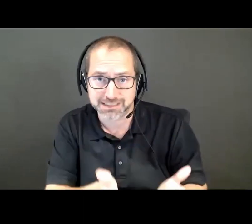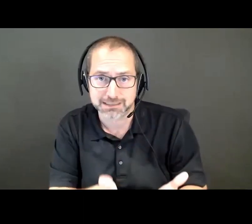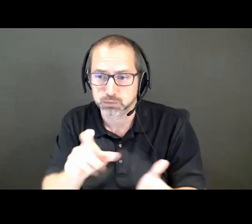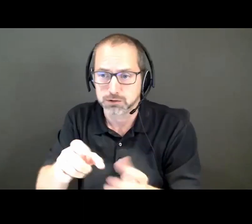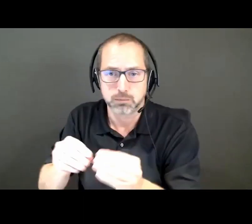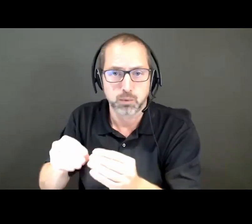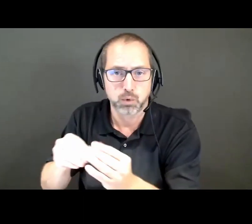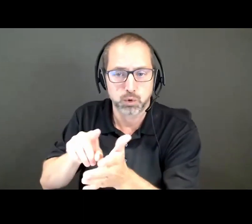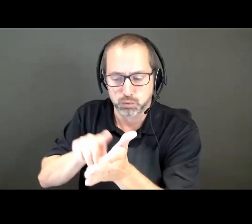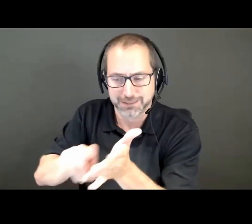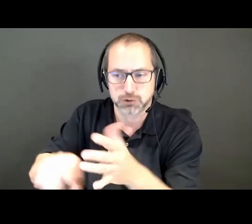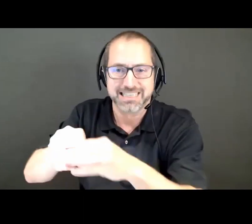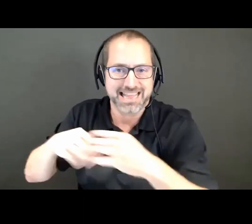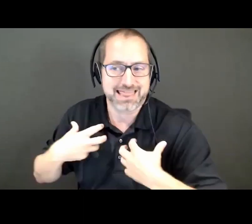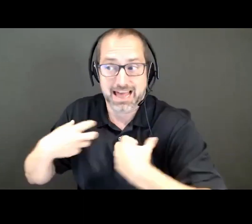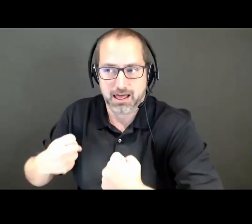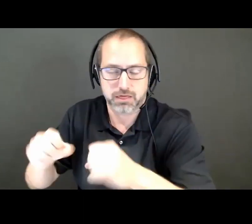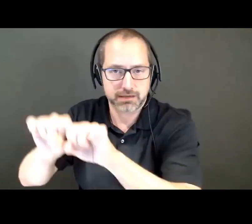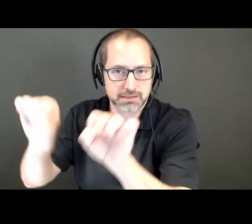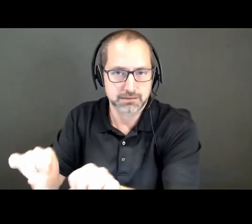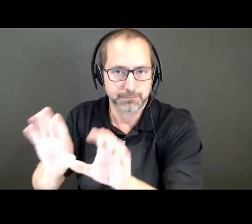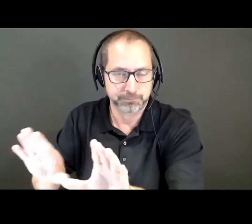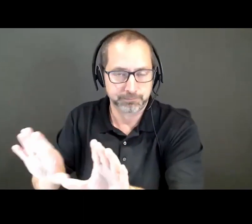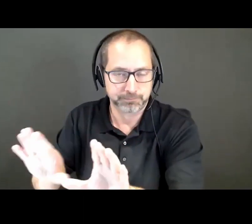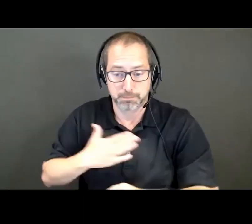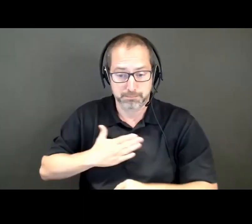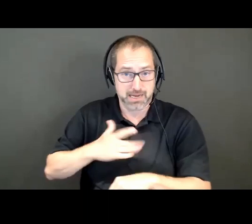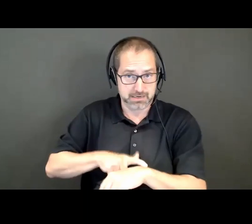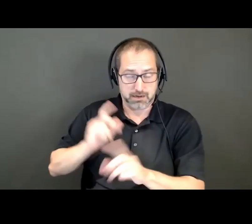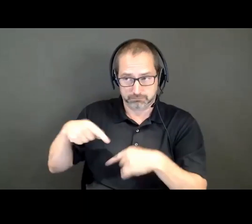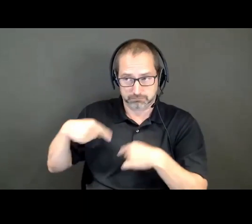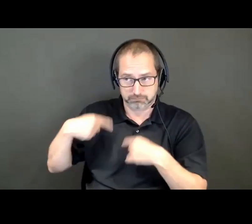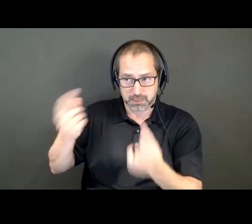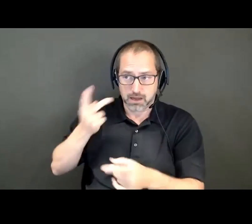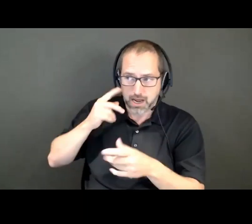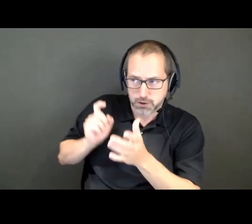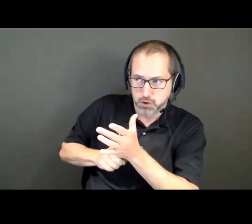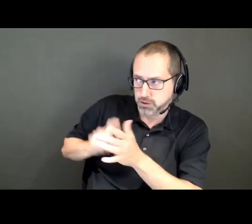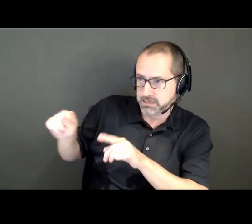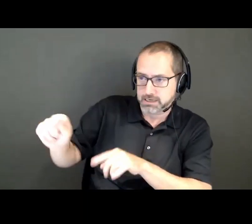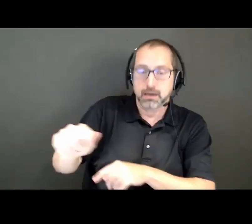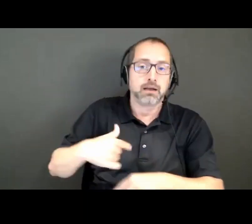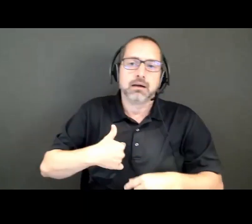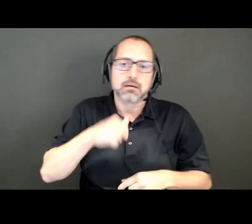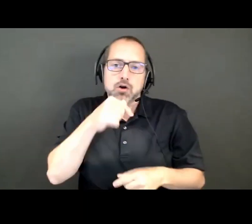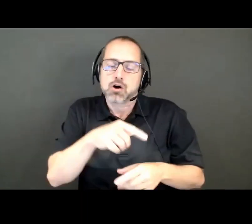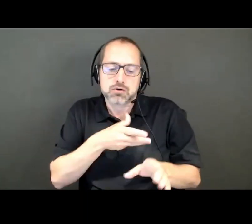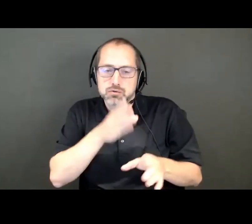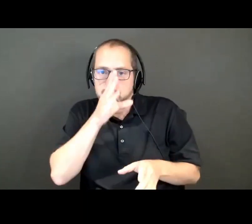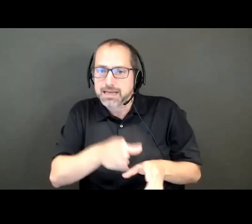And I have seen over - I'm not really involved in research, I even thought that sometimes I